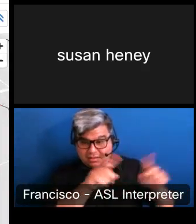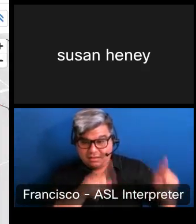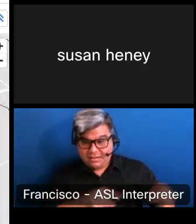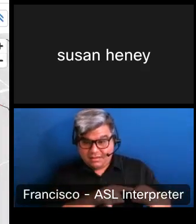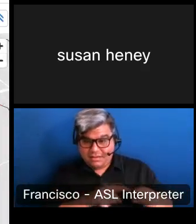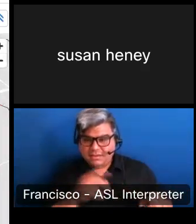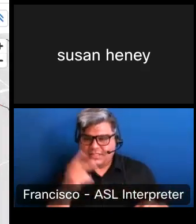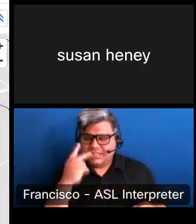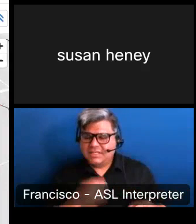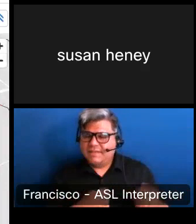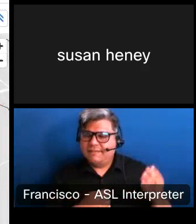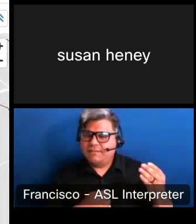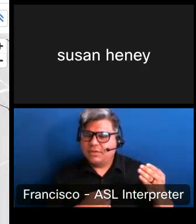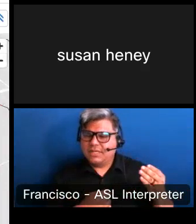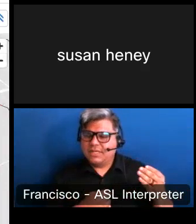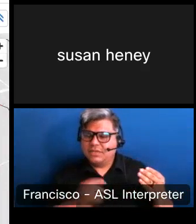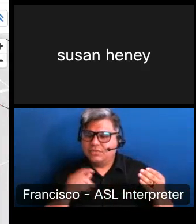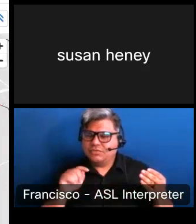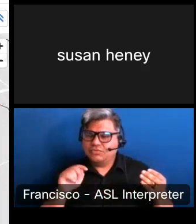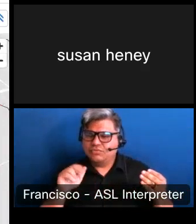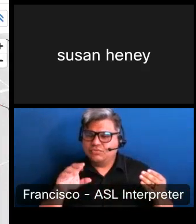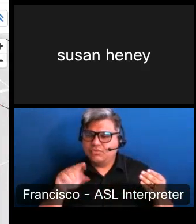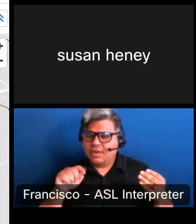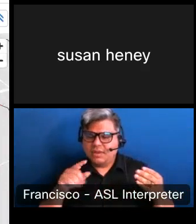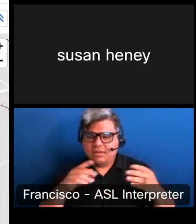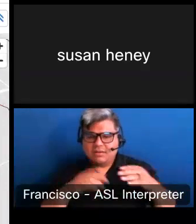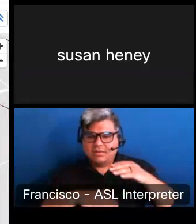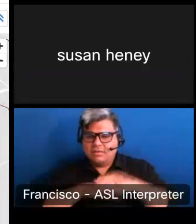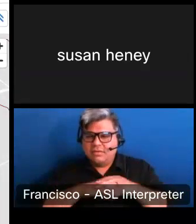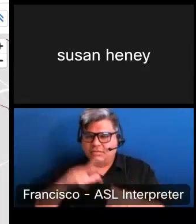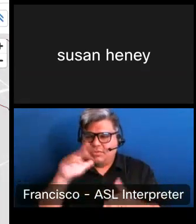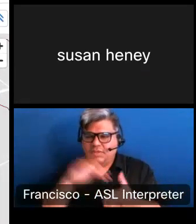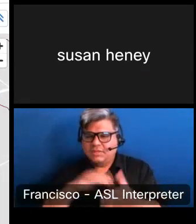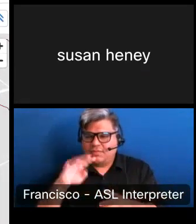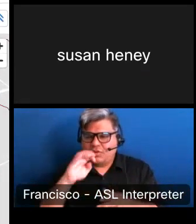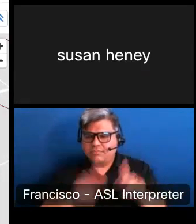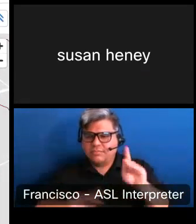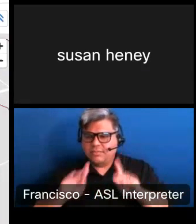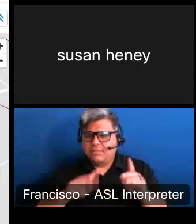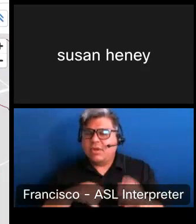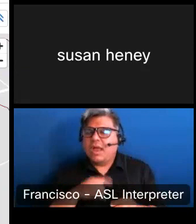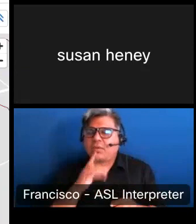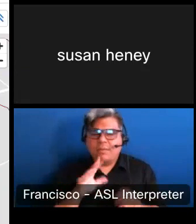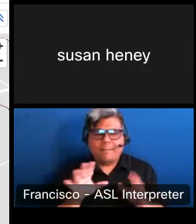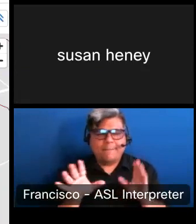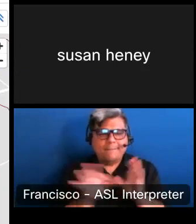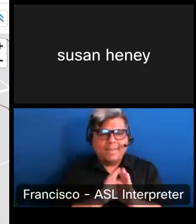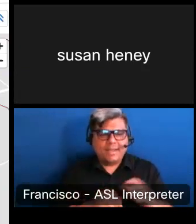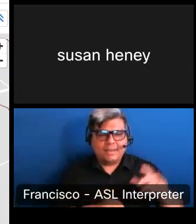population up to 3,400 people, but I'm going to select Variable. Okay, so here are all of the